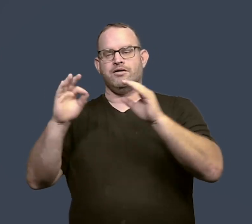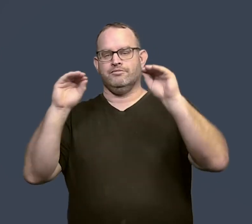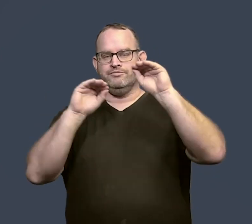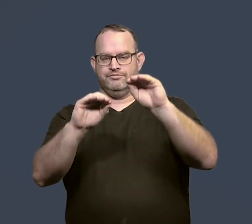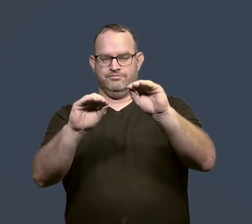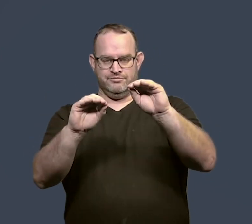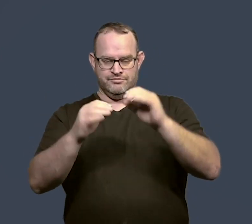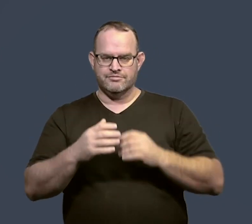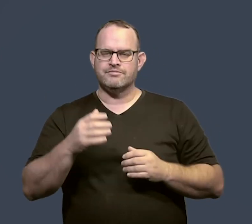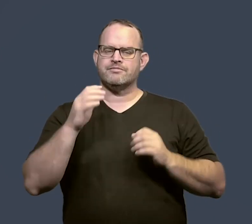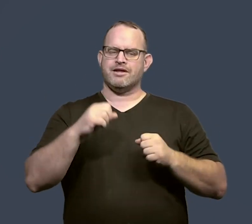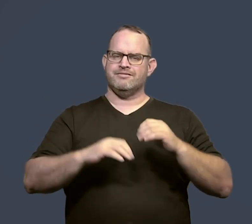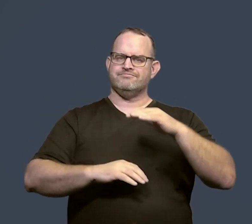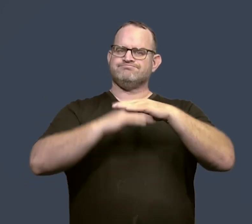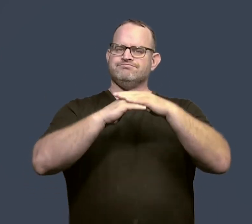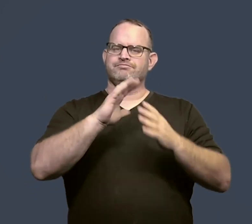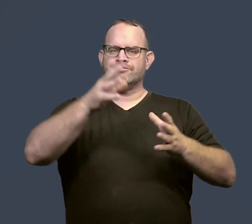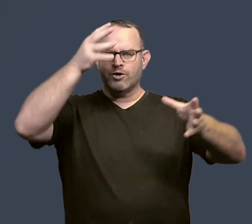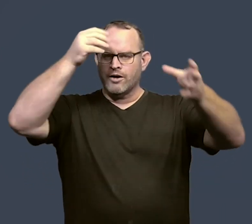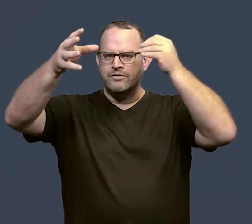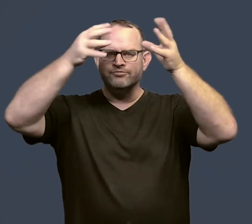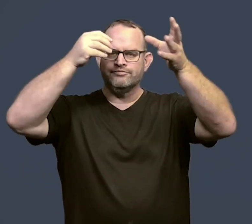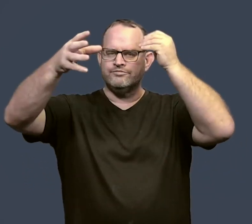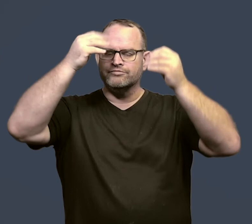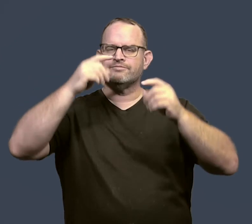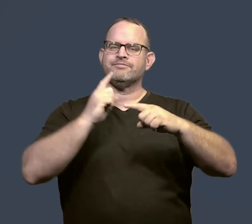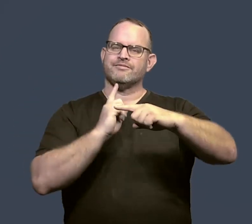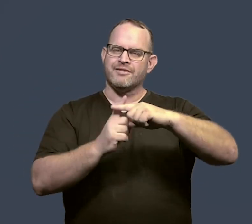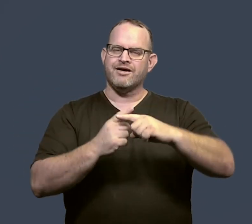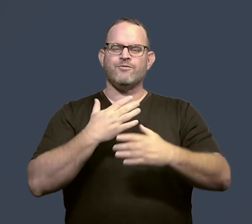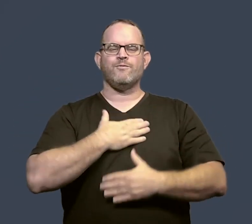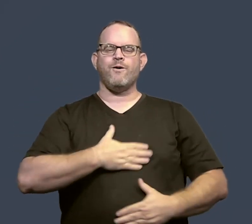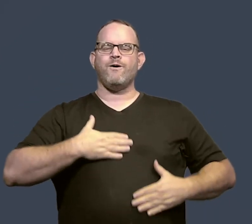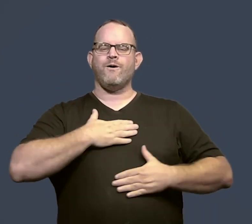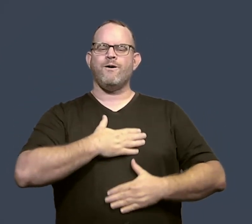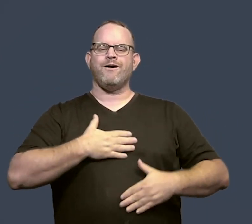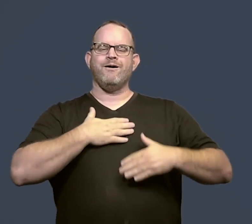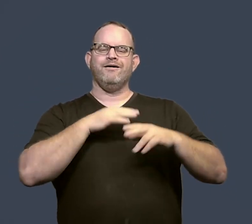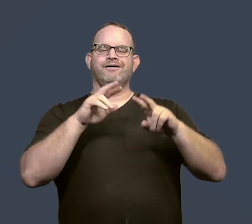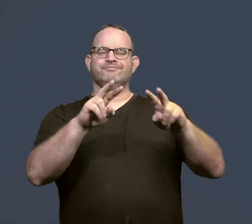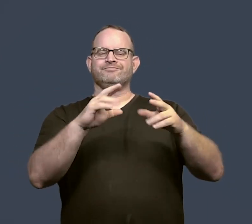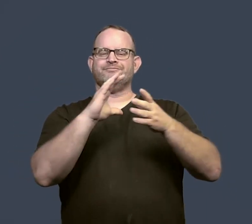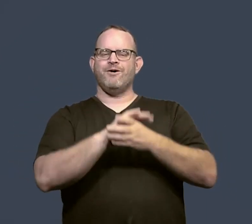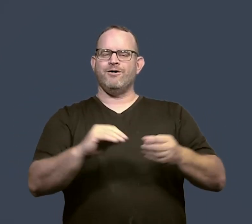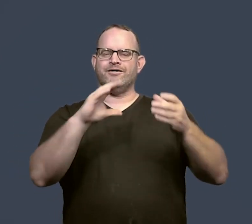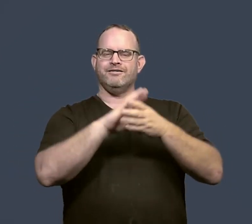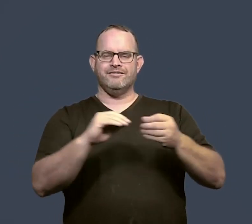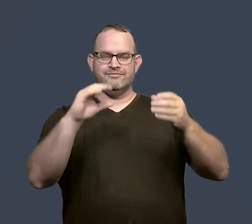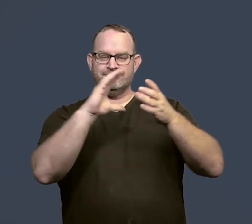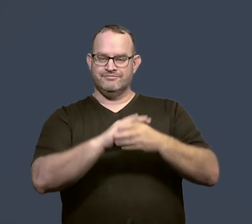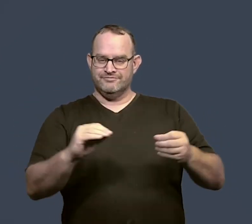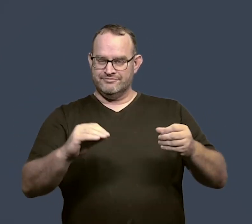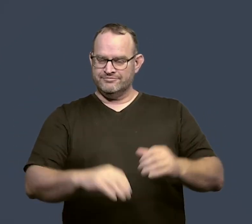With high-quality sign language storybooks, deaf children can develop bilingual literacy and